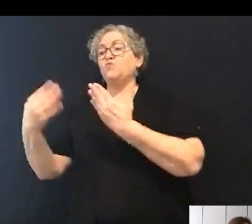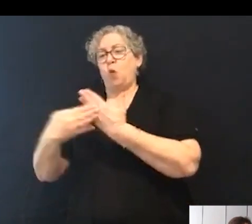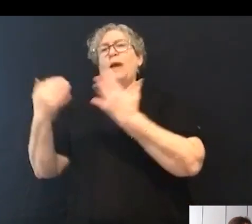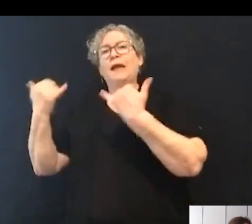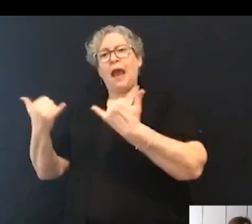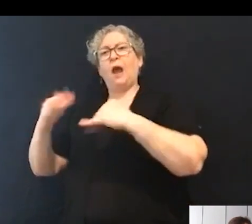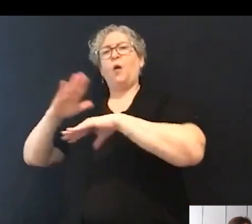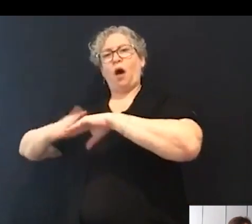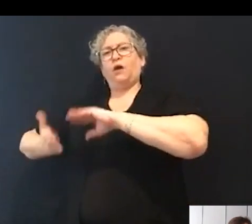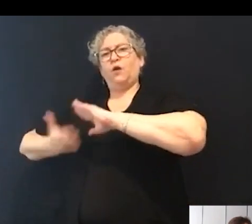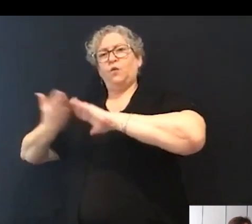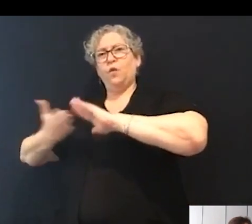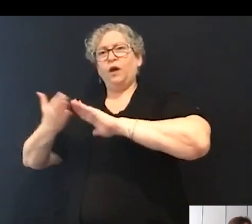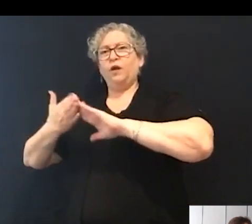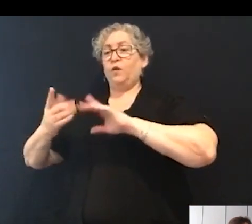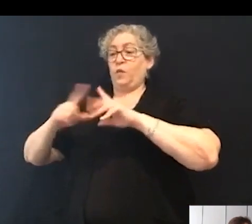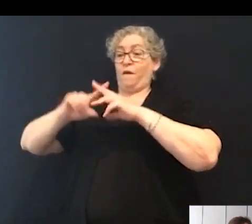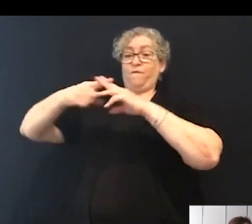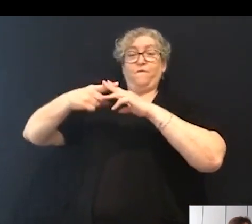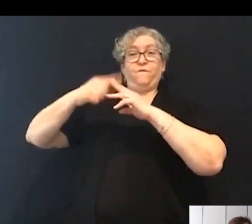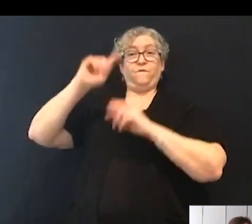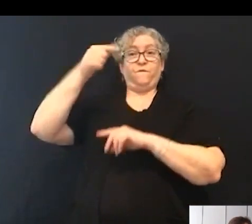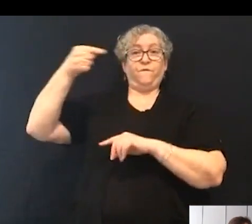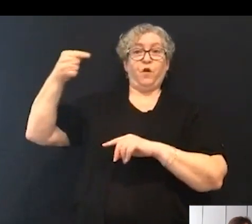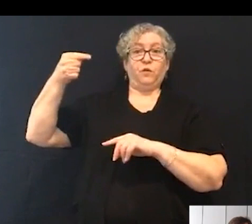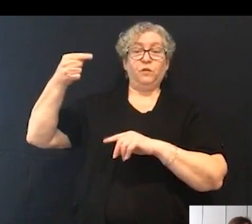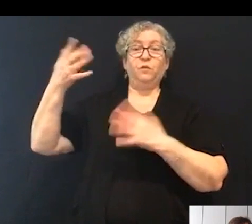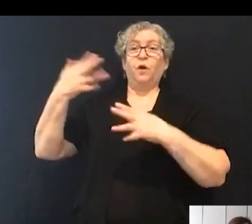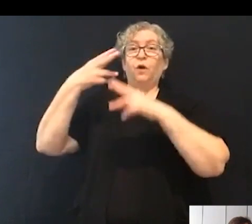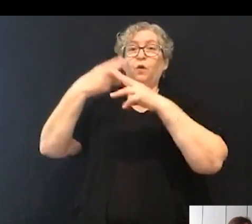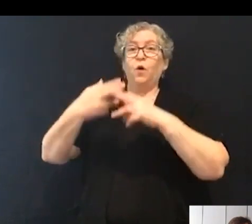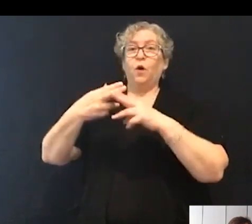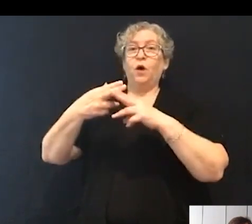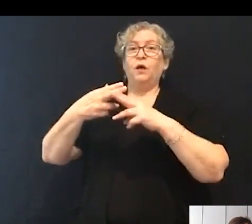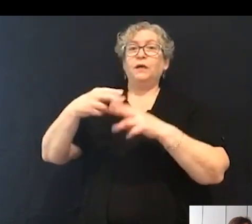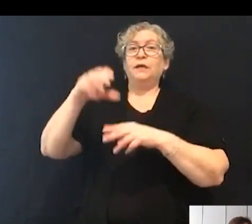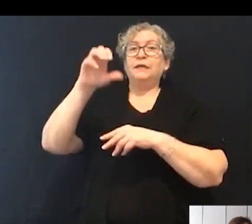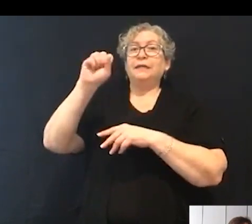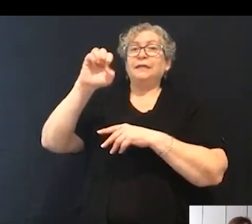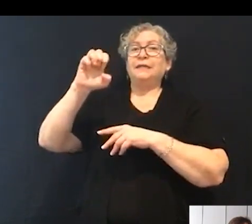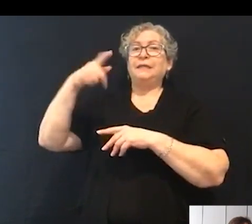The one and the front runner of the program, the drug is called sepofarsen.